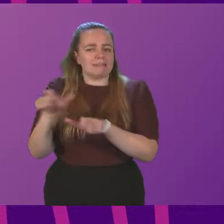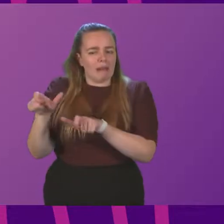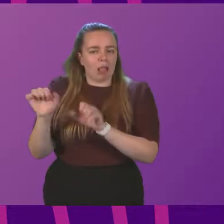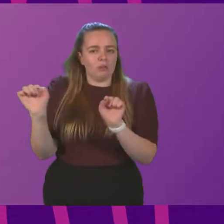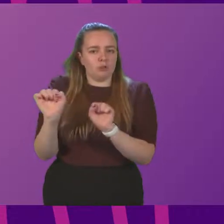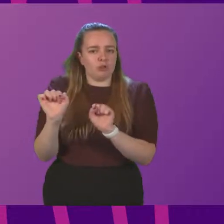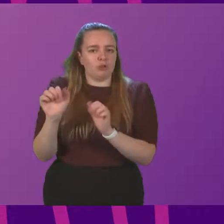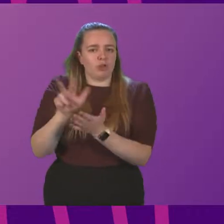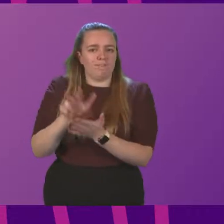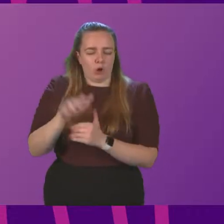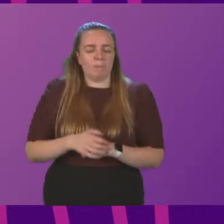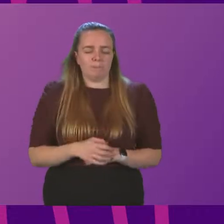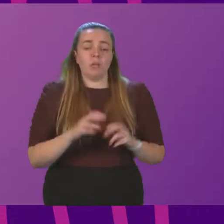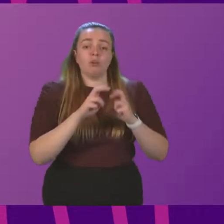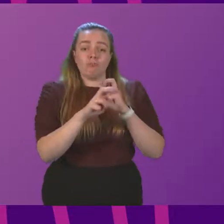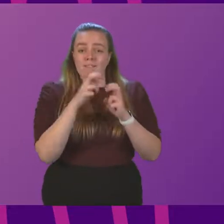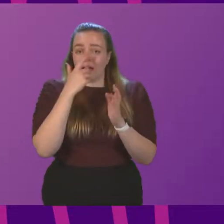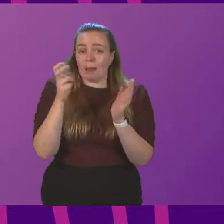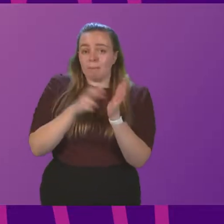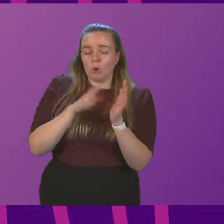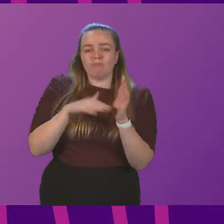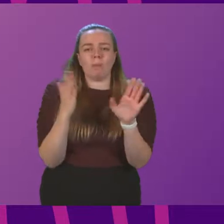Travellers have been able to book the tests from the list of private providers on the gov.uk